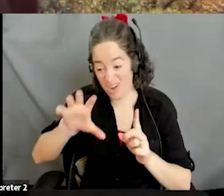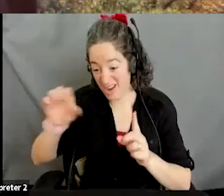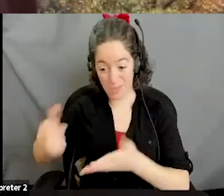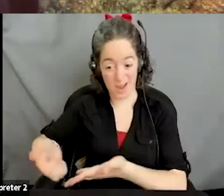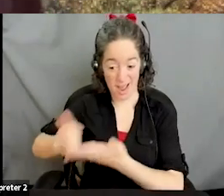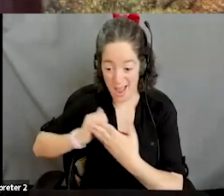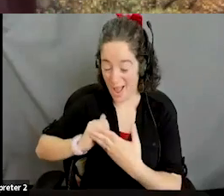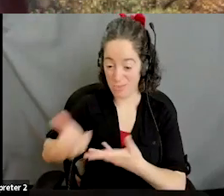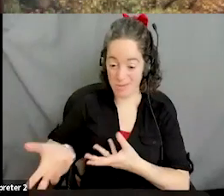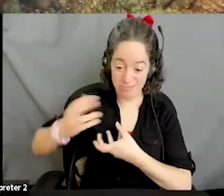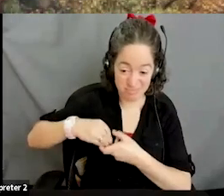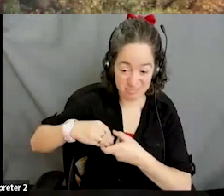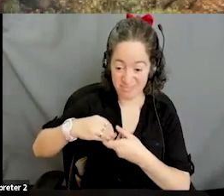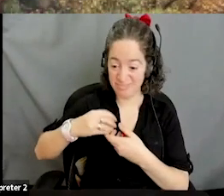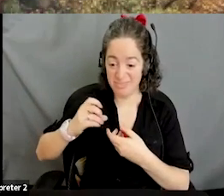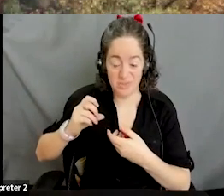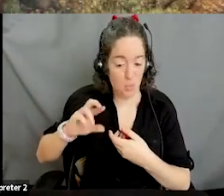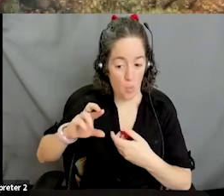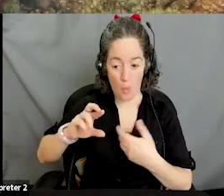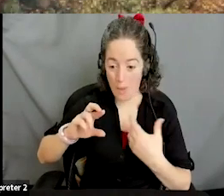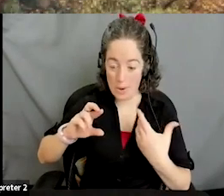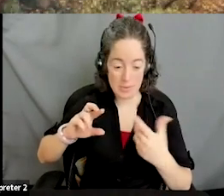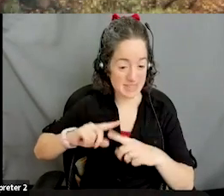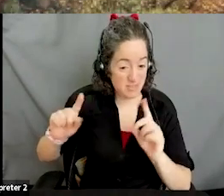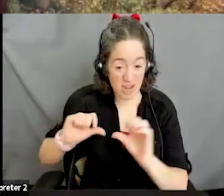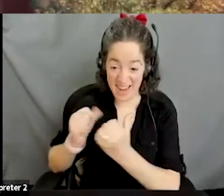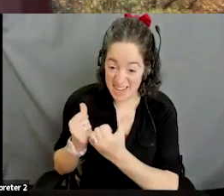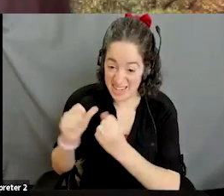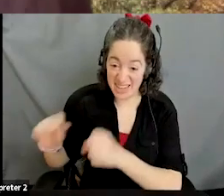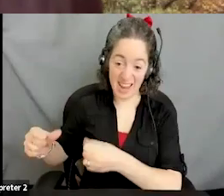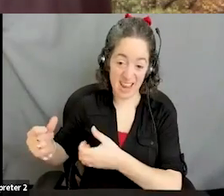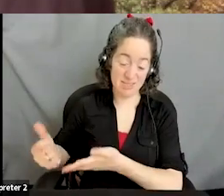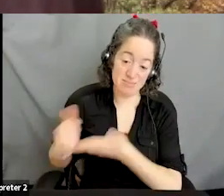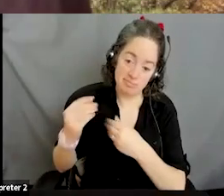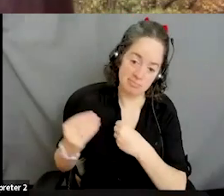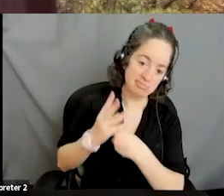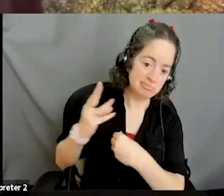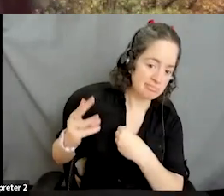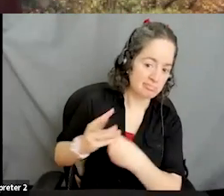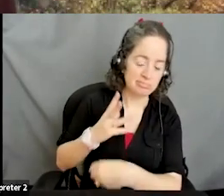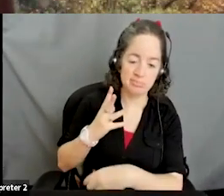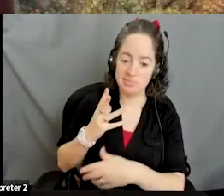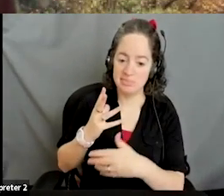in a third-party agency in some form of long-term contract.